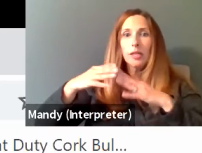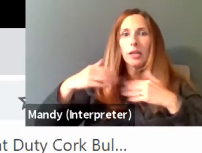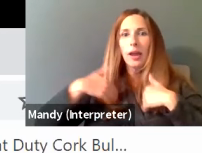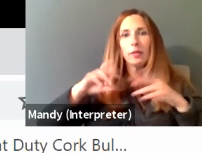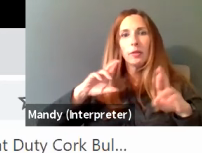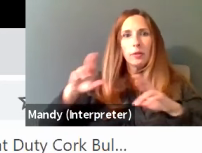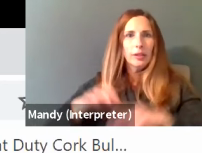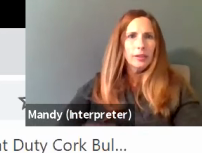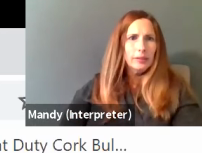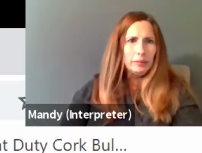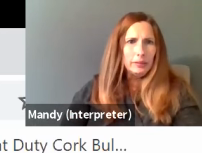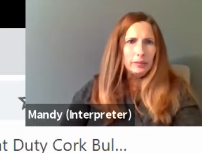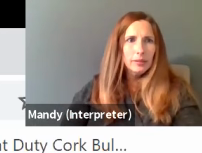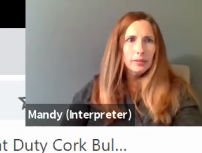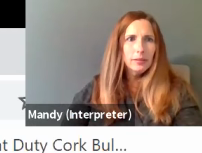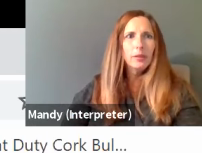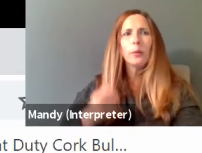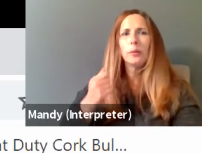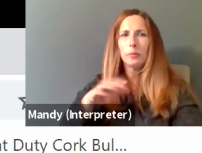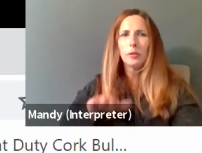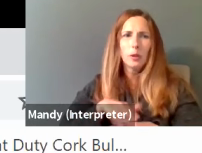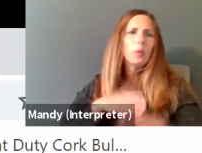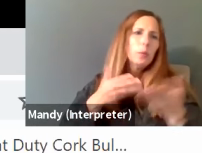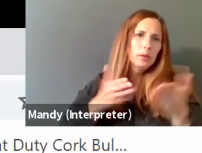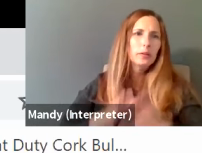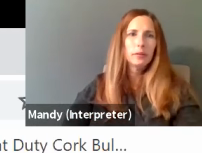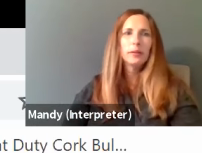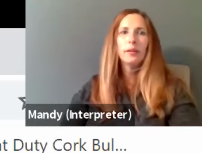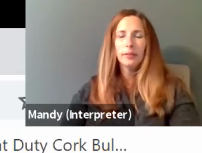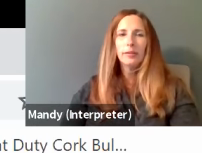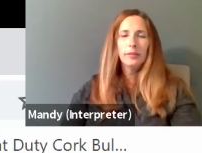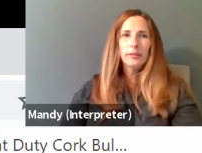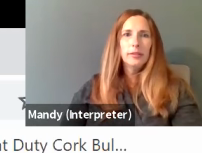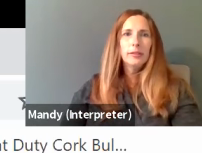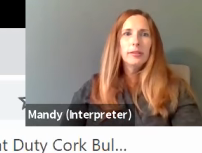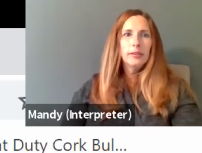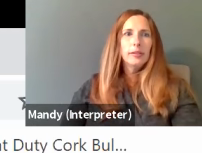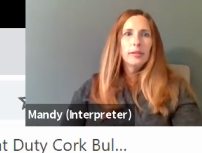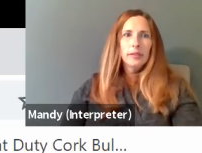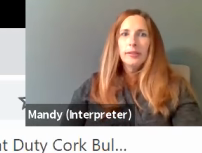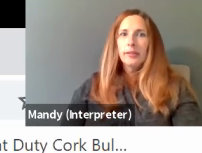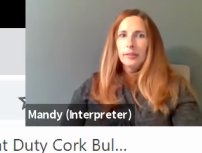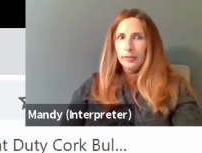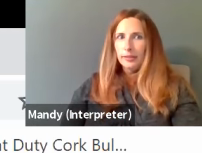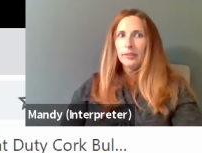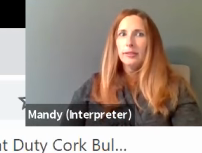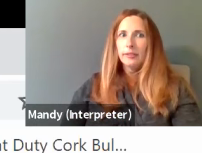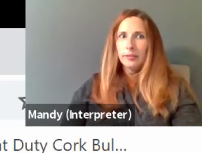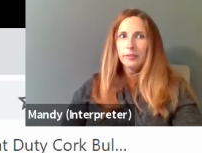it looks like this is a little slow, Oh, there you go. So again this is, these are the languages that were represented